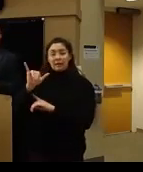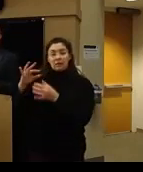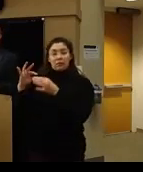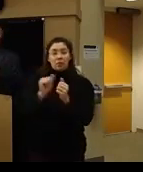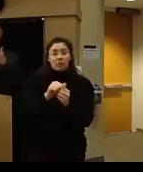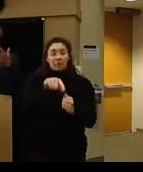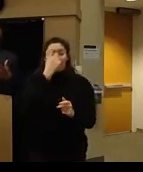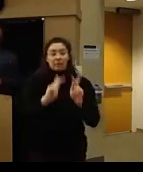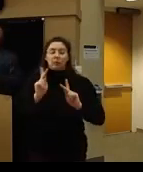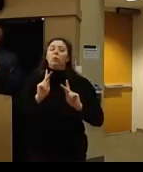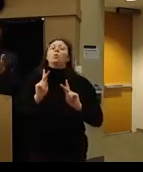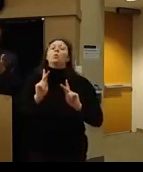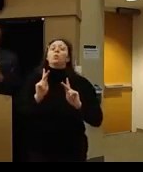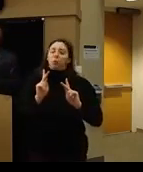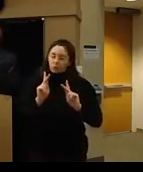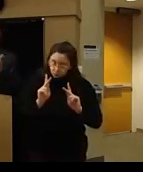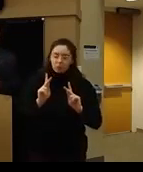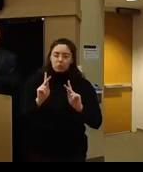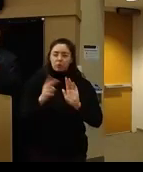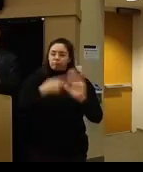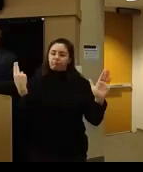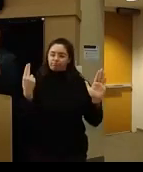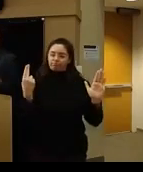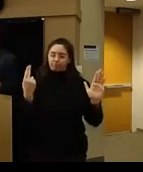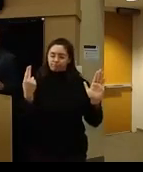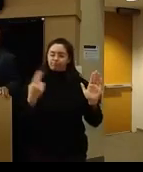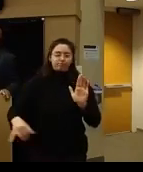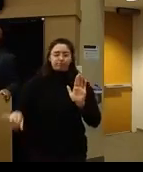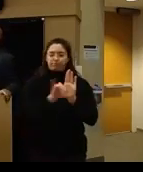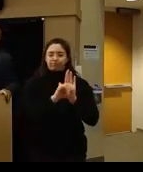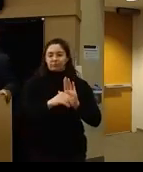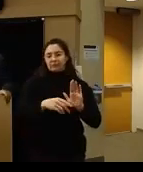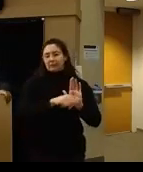has taken on a different characteristic and has often criminalized and I want to provide a context